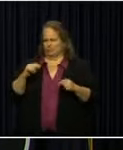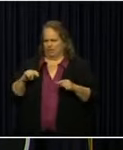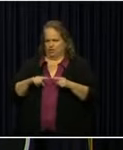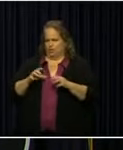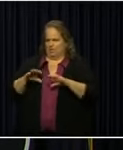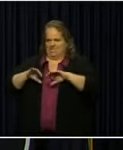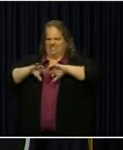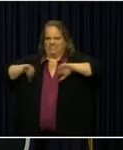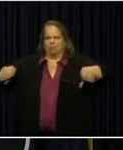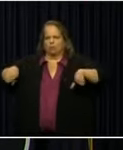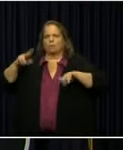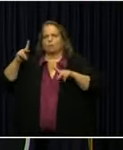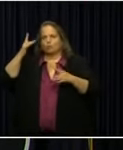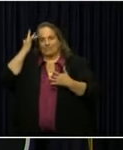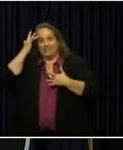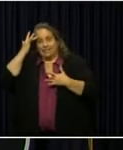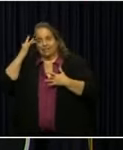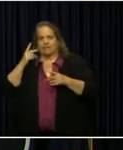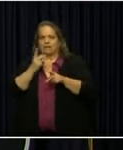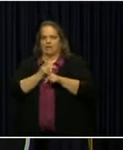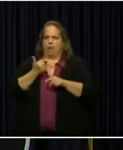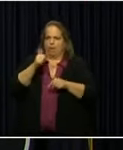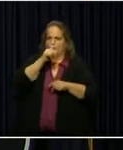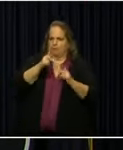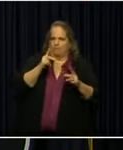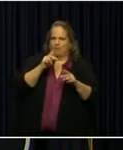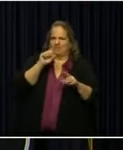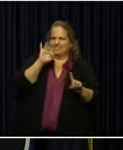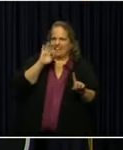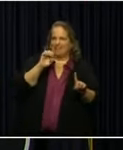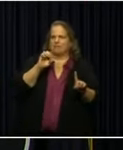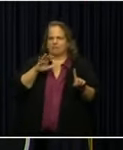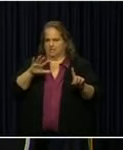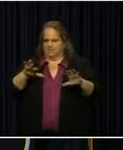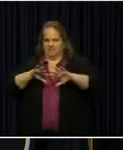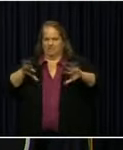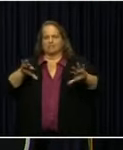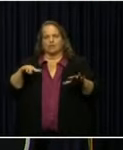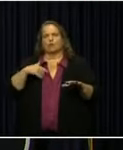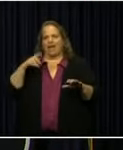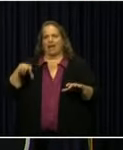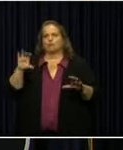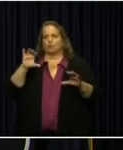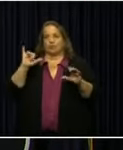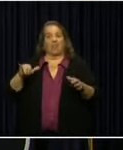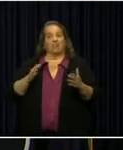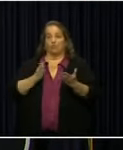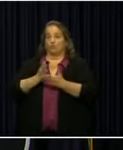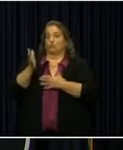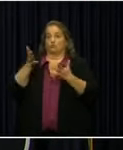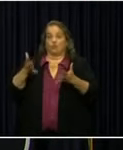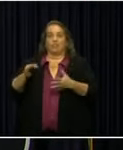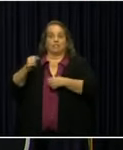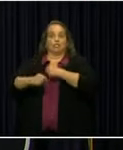MORE CONTROL. JUST TO REMIND YOU THAT THE GOVERNOR HAD SAID HE'S GOING TO WORK WITH INDUSTRY TO CREATE